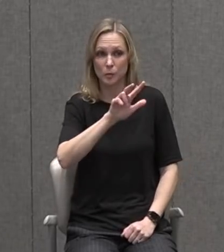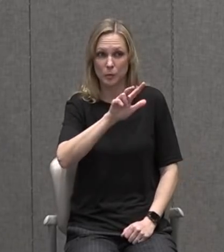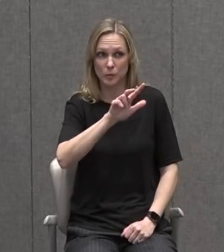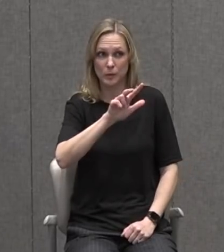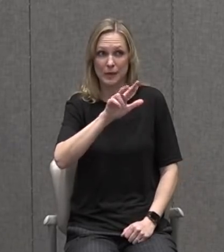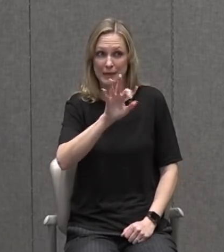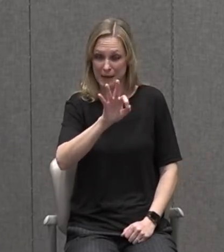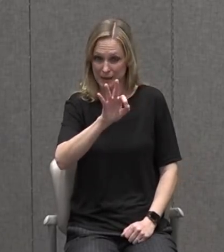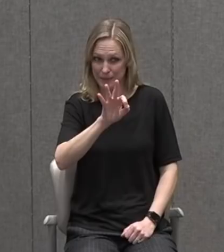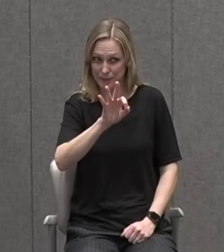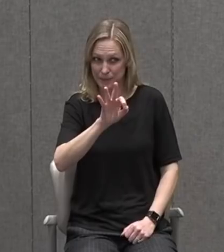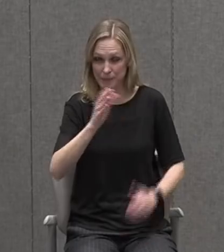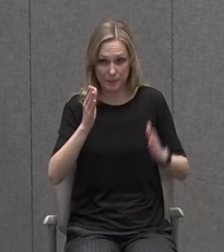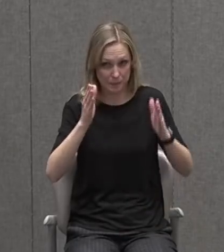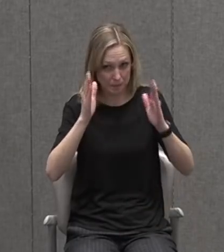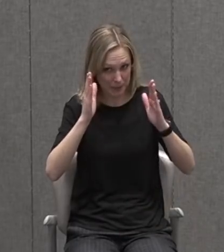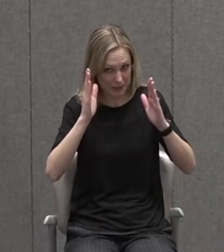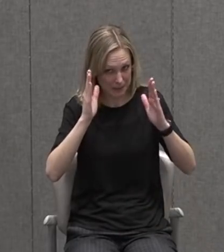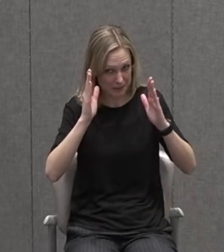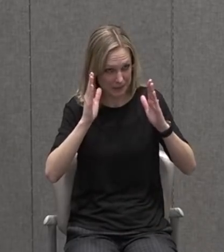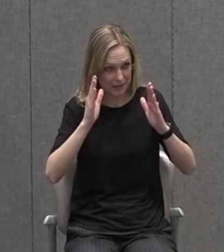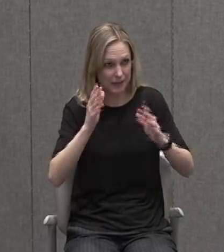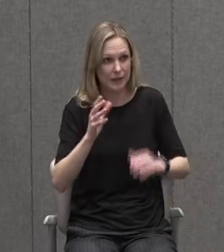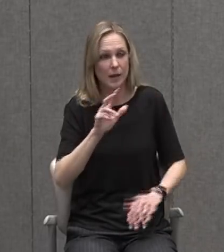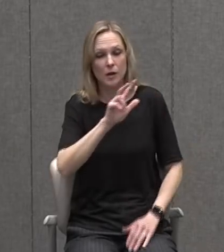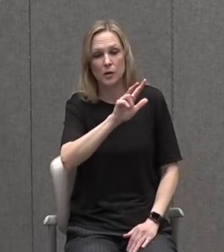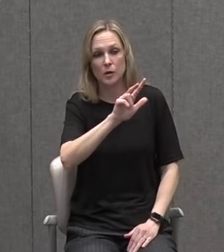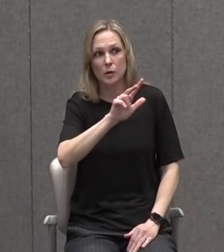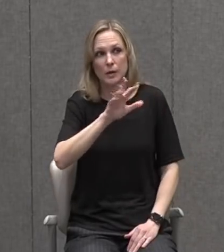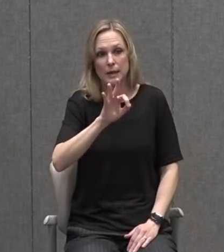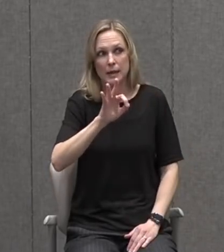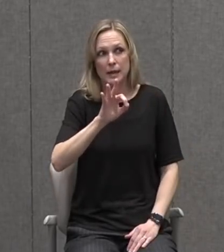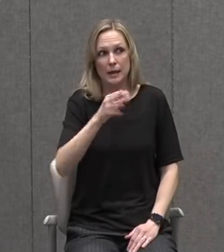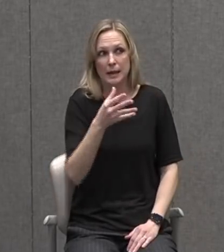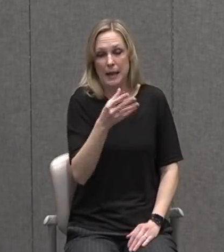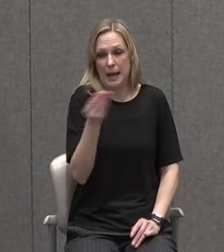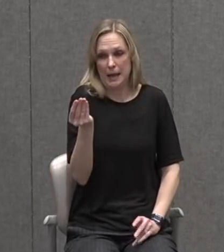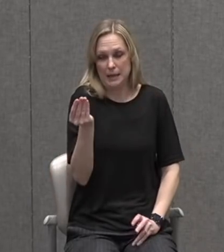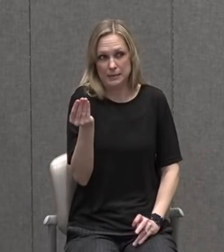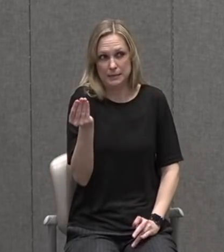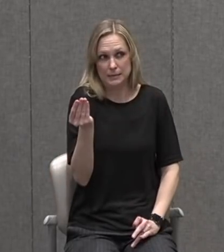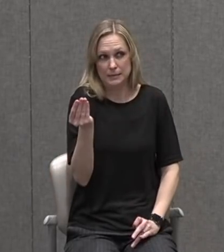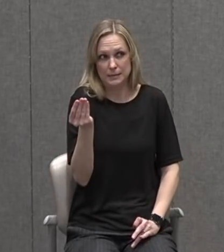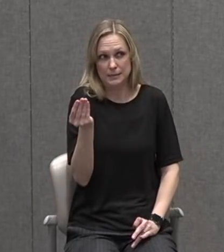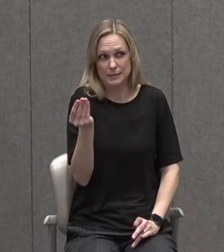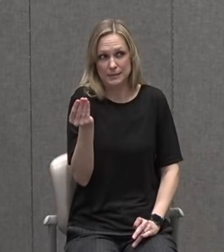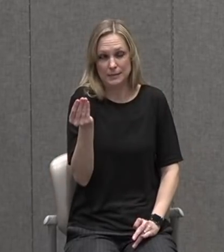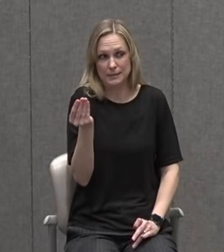And now pay attention closely, I'm gonna say, and, that was over here, (paper rustling)